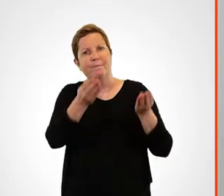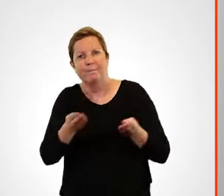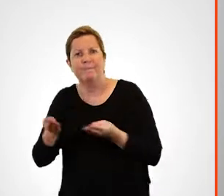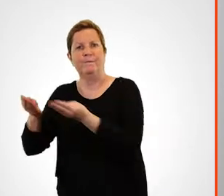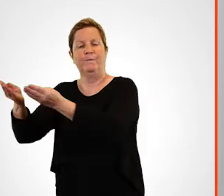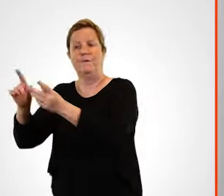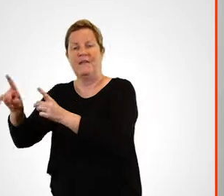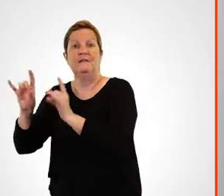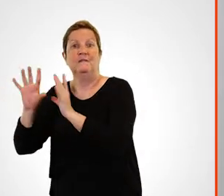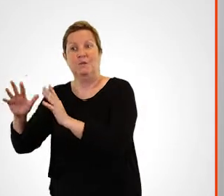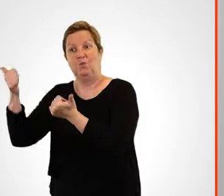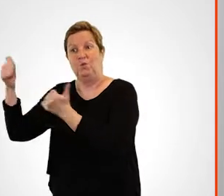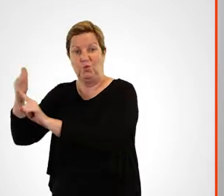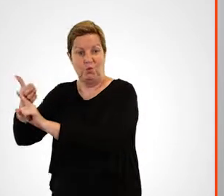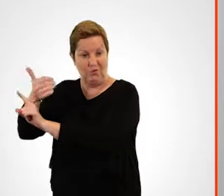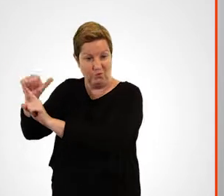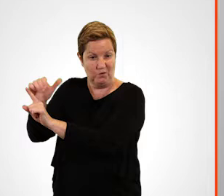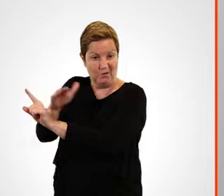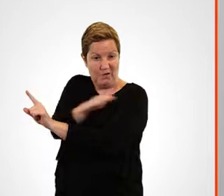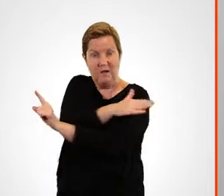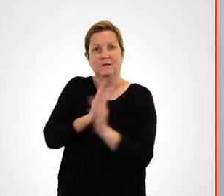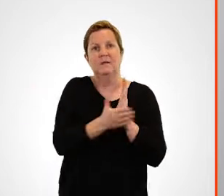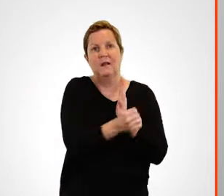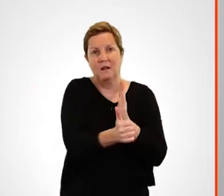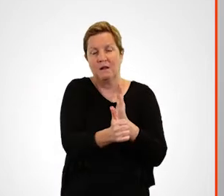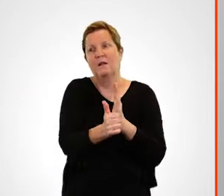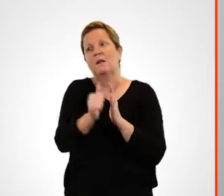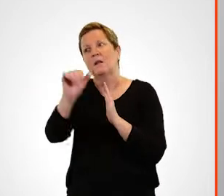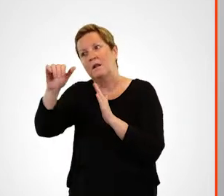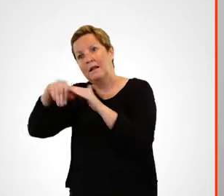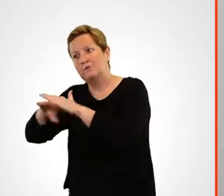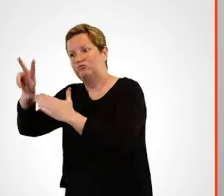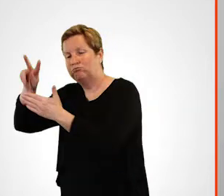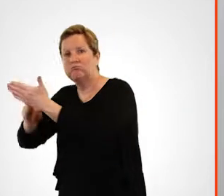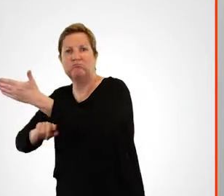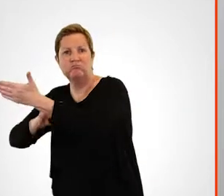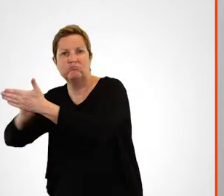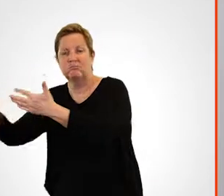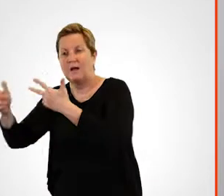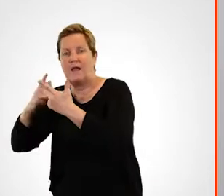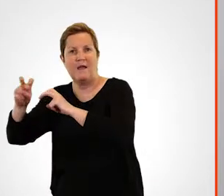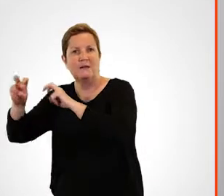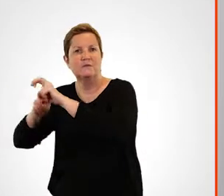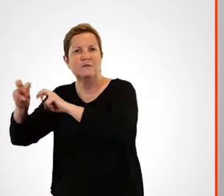and they start to apply all these things to the next activities they will have